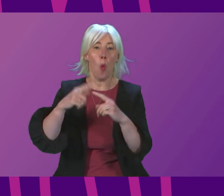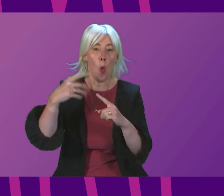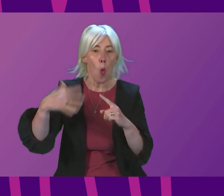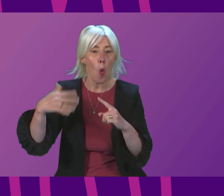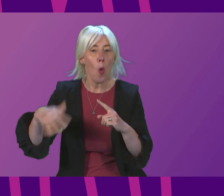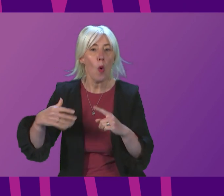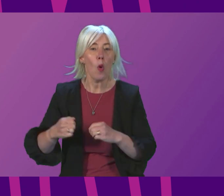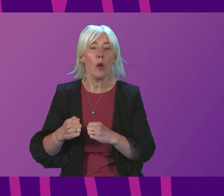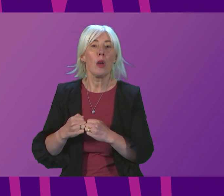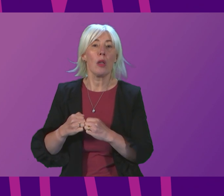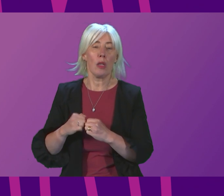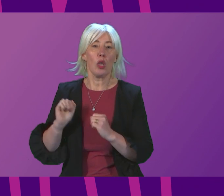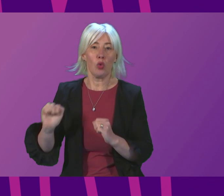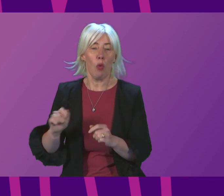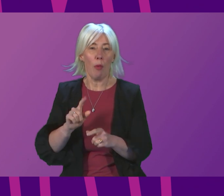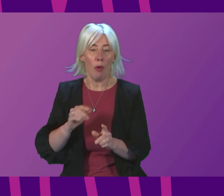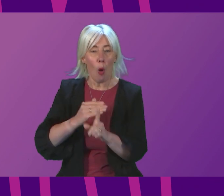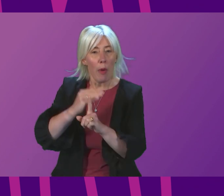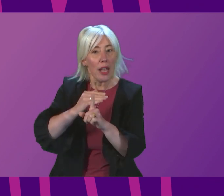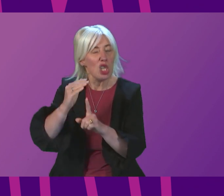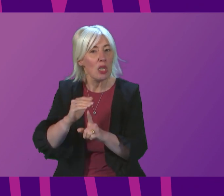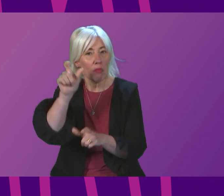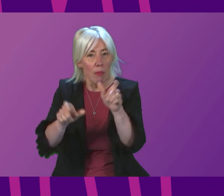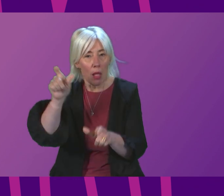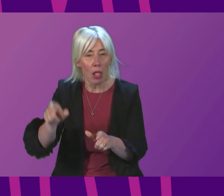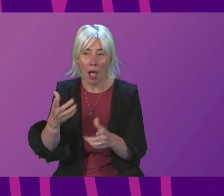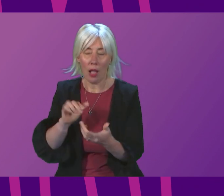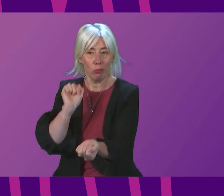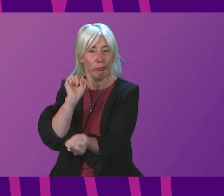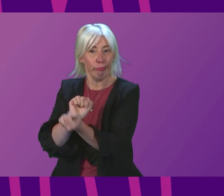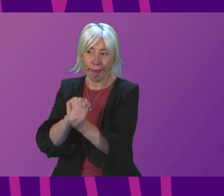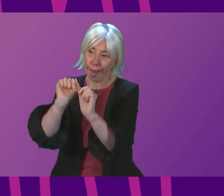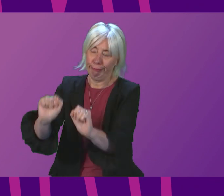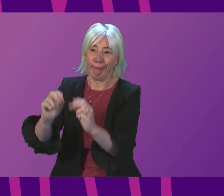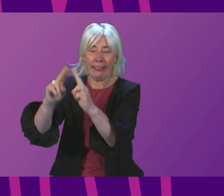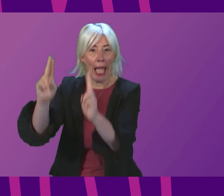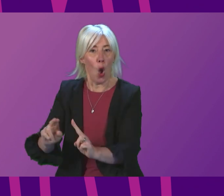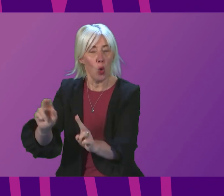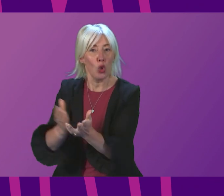fixed incomes such as pensioners, many of whom became housebound in these Covid years,